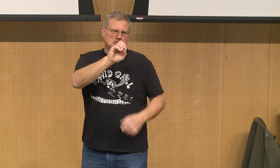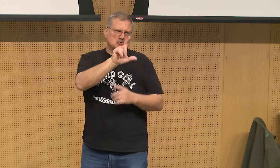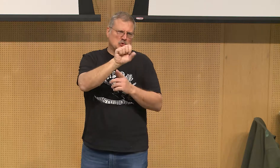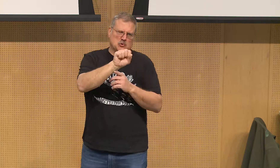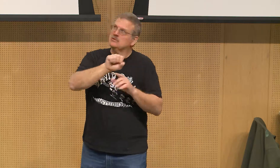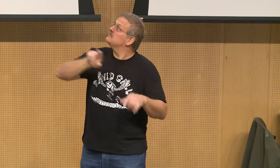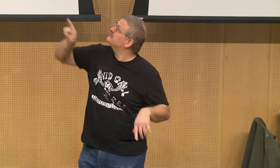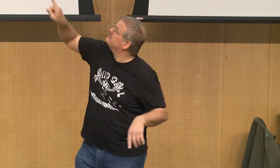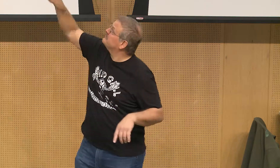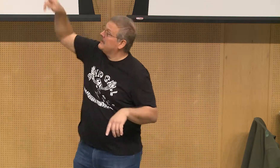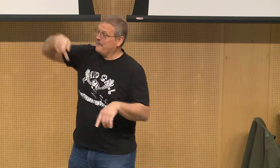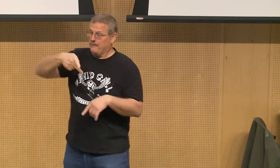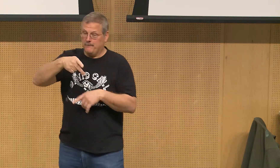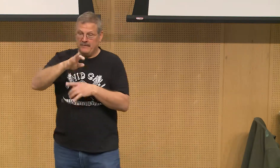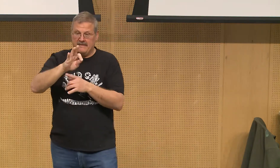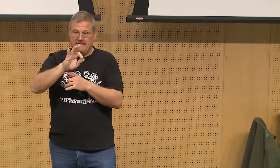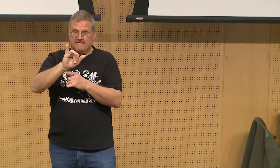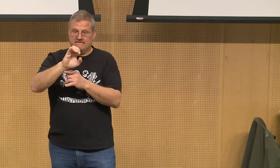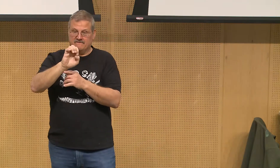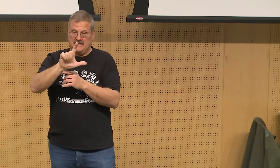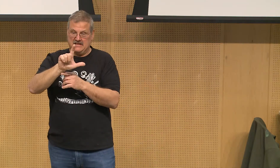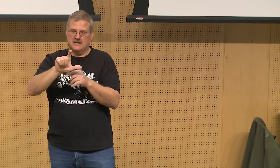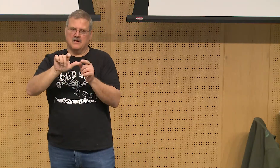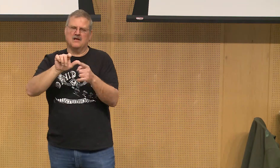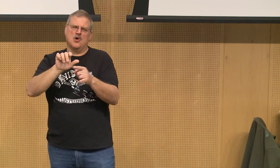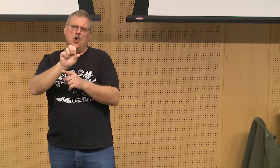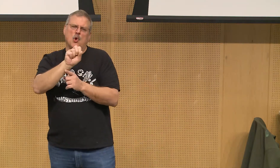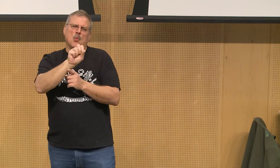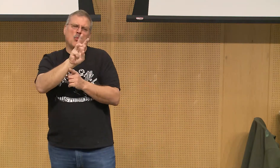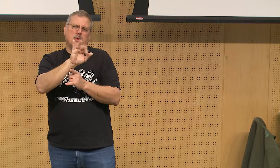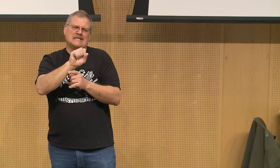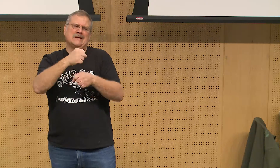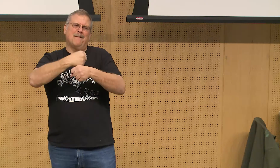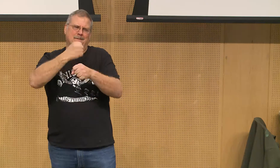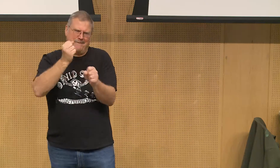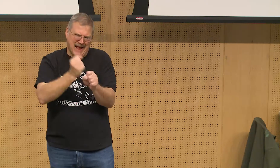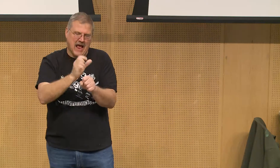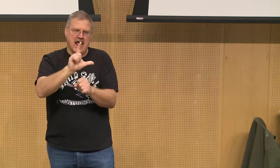These are my tools. This is how you make a linocut.